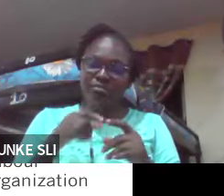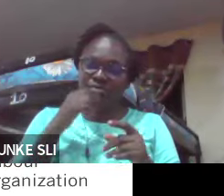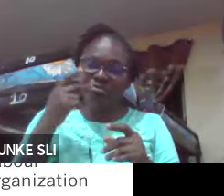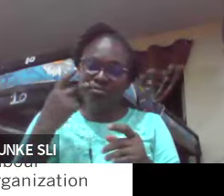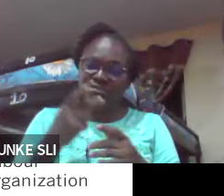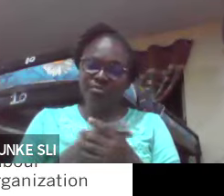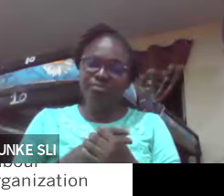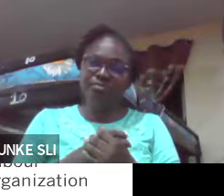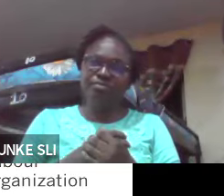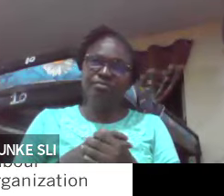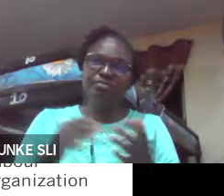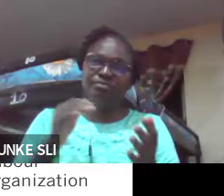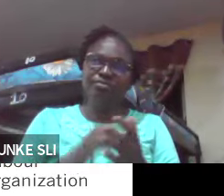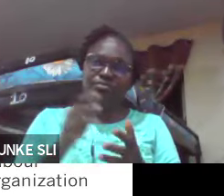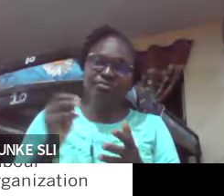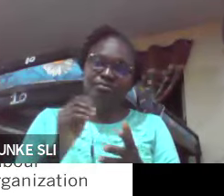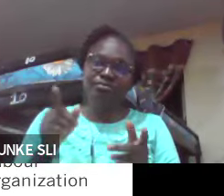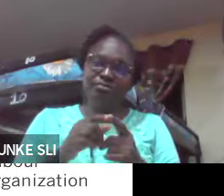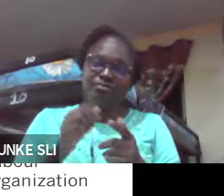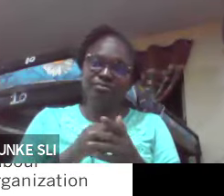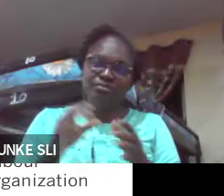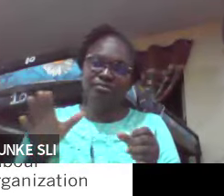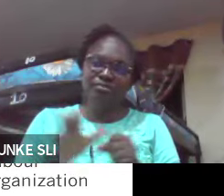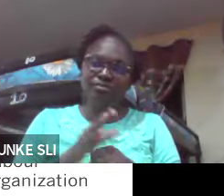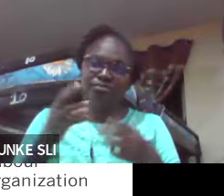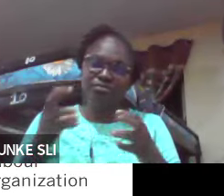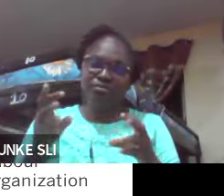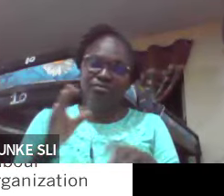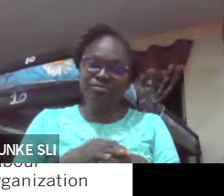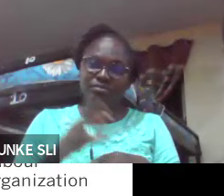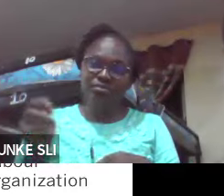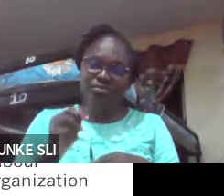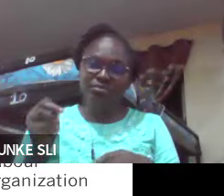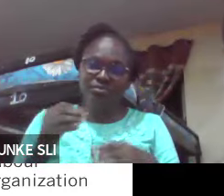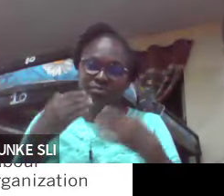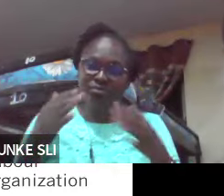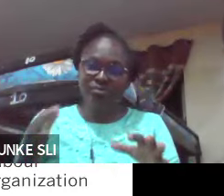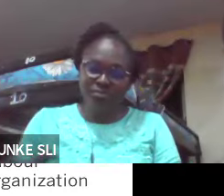sola bakre: against Monday, so that we'll have a full class on Monday. Thank you so much.